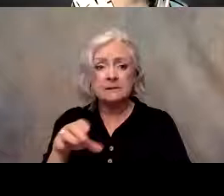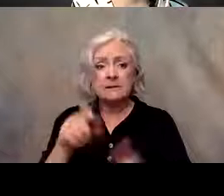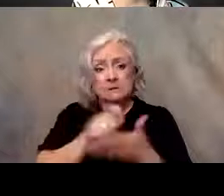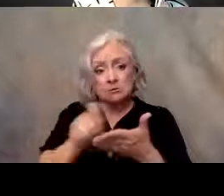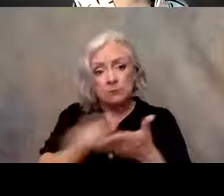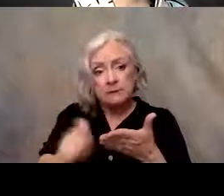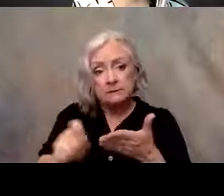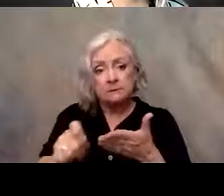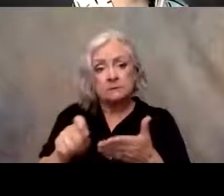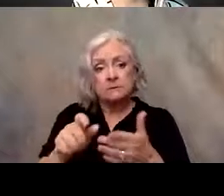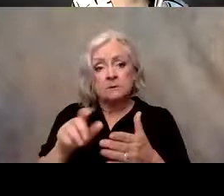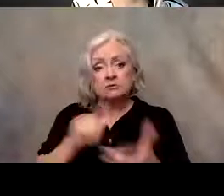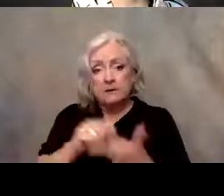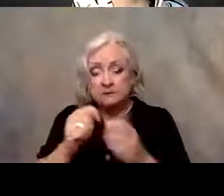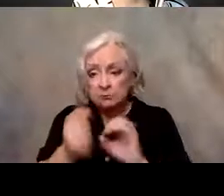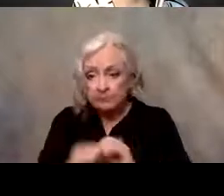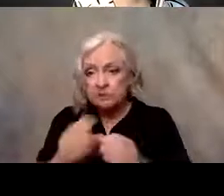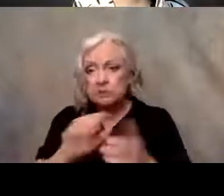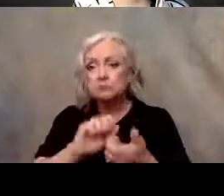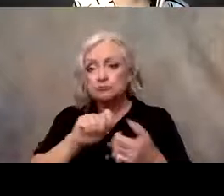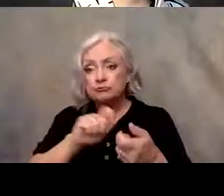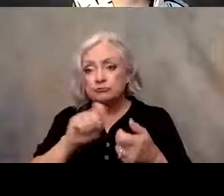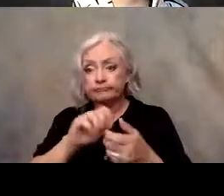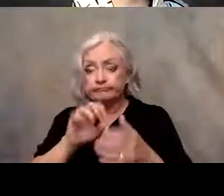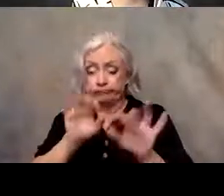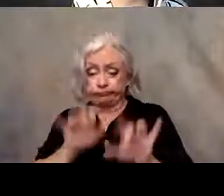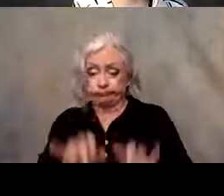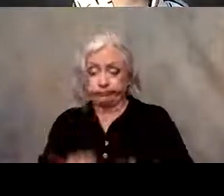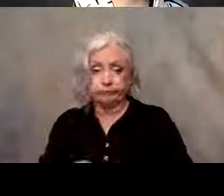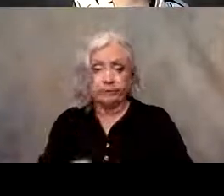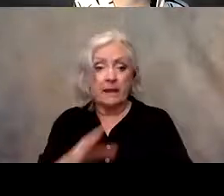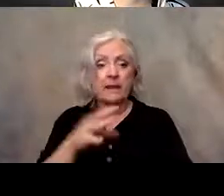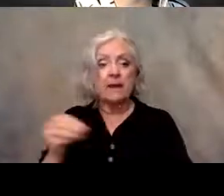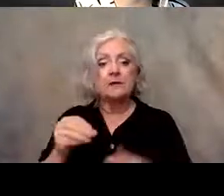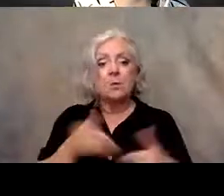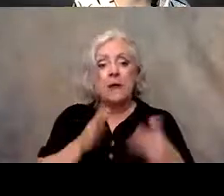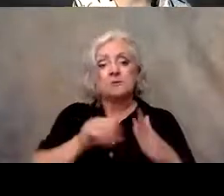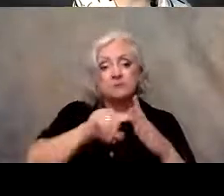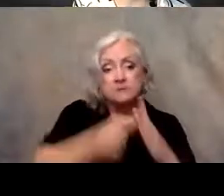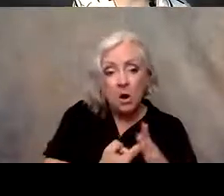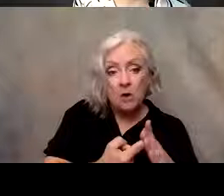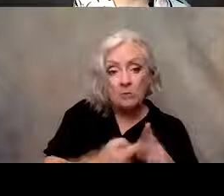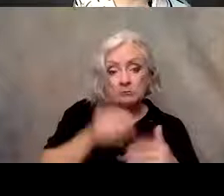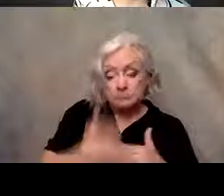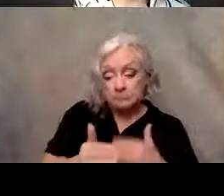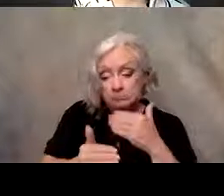It's also aligned to the start and pacing and end of the speech sounds. It's now translated